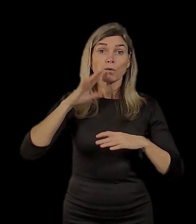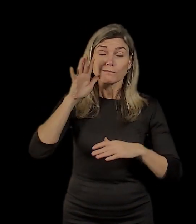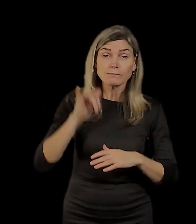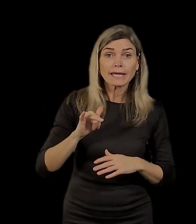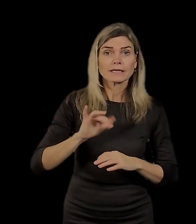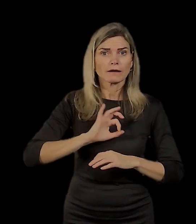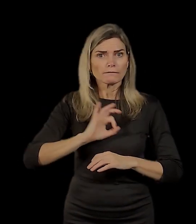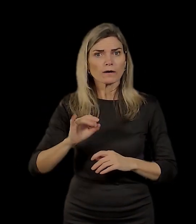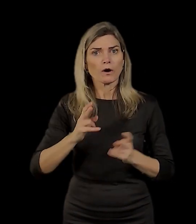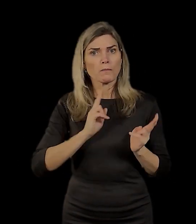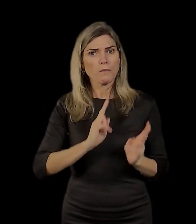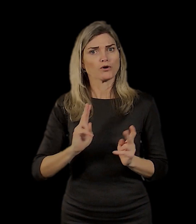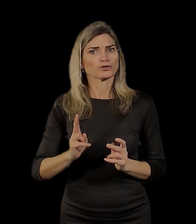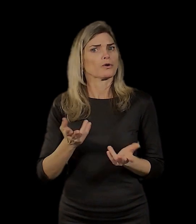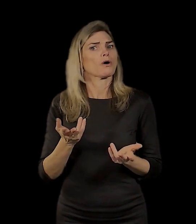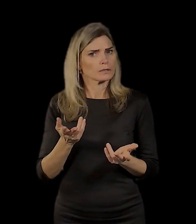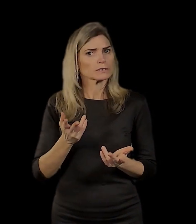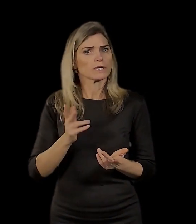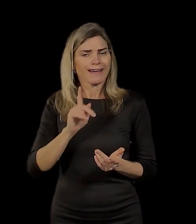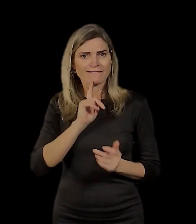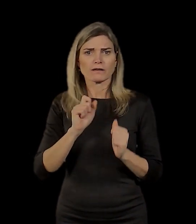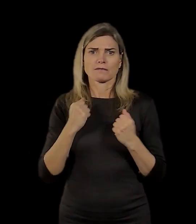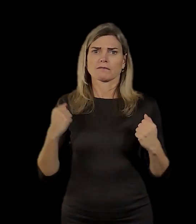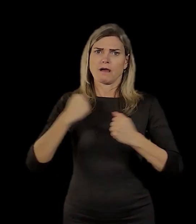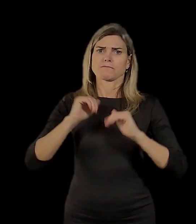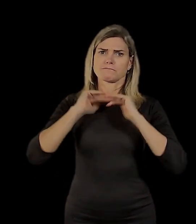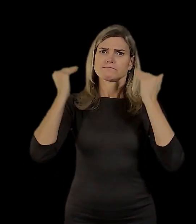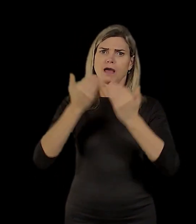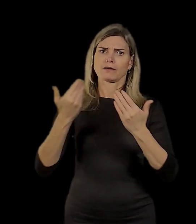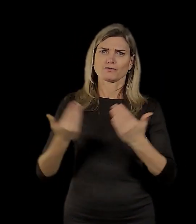The two central objects will be realistically built to the maximum extent possible in the interiors,